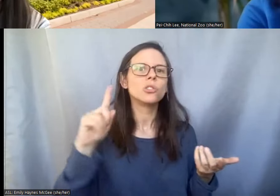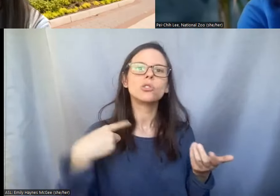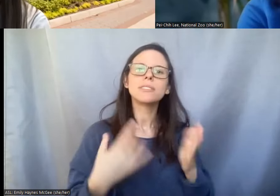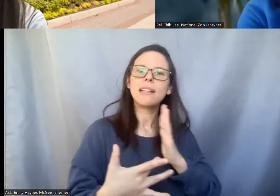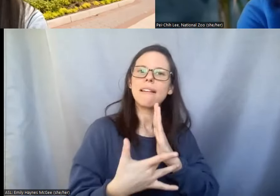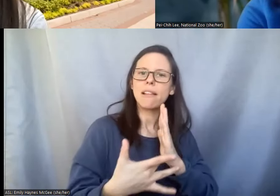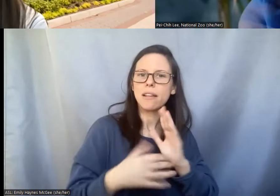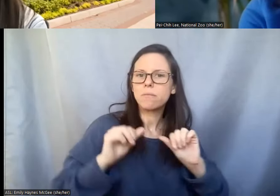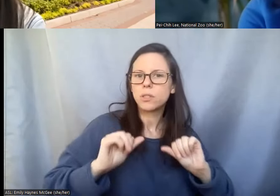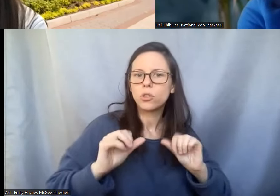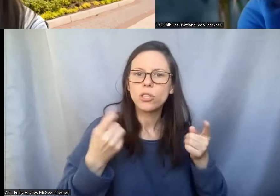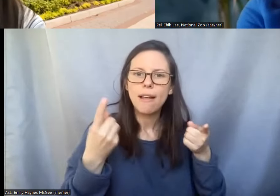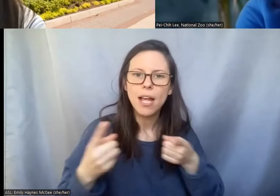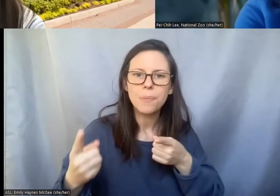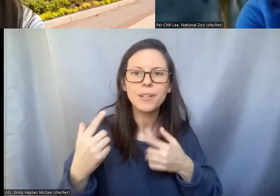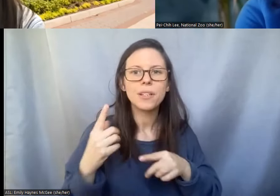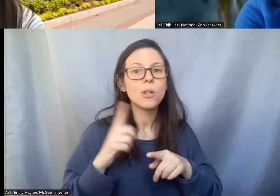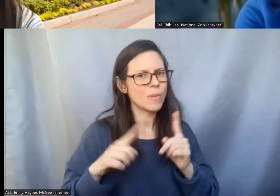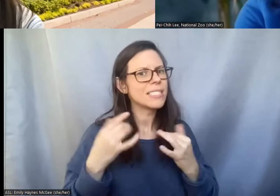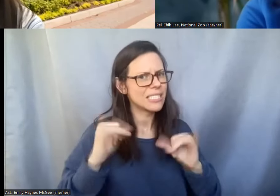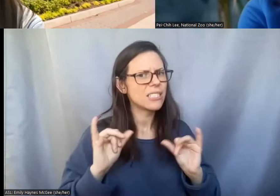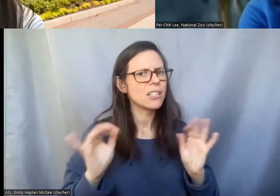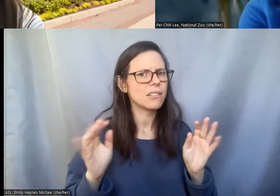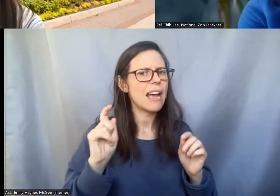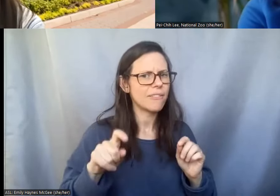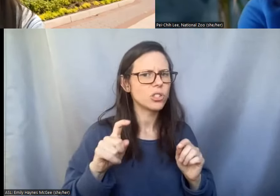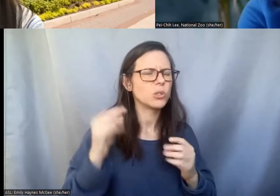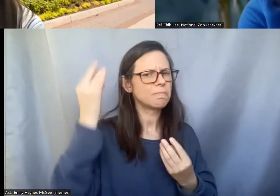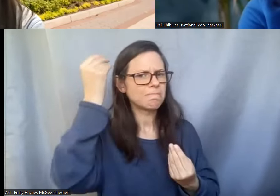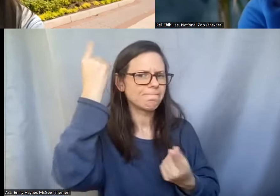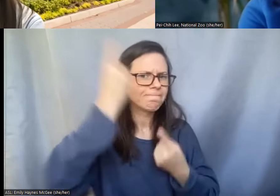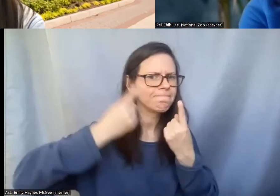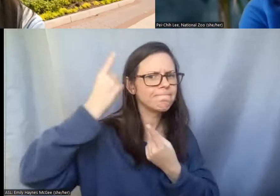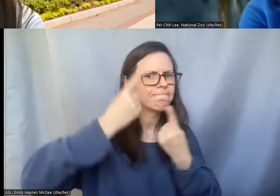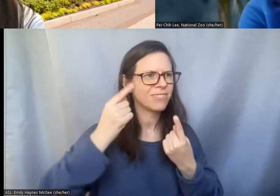doesn't need a lot of consideration to decide whether or not this is the best thing to do